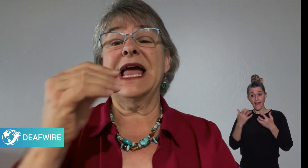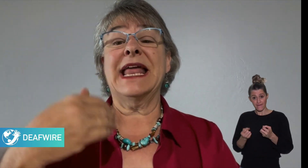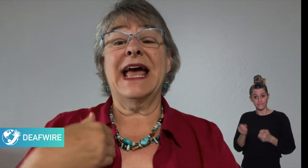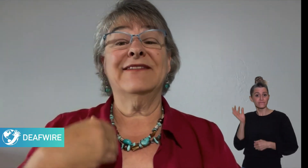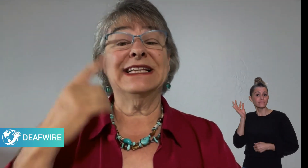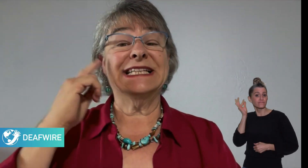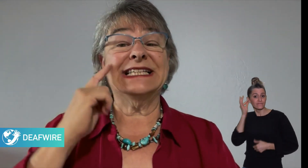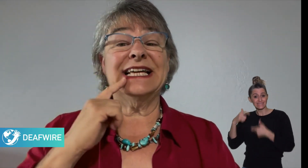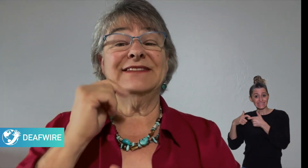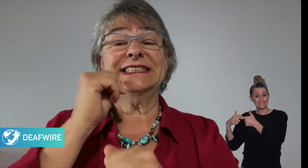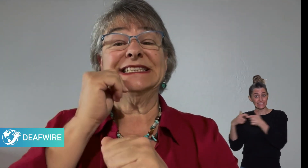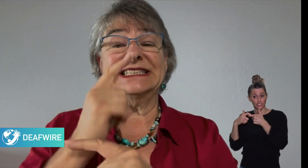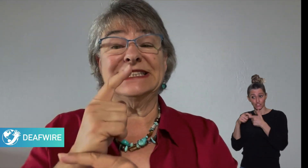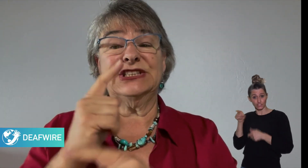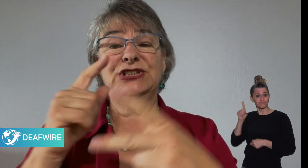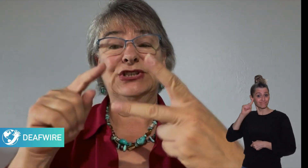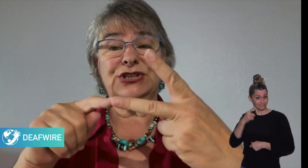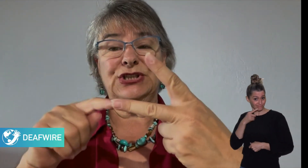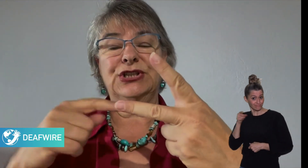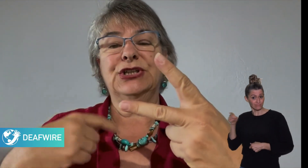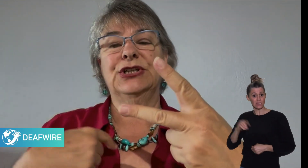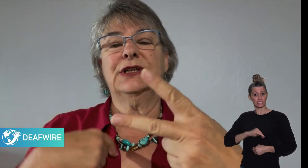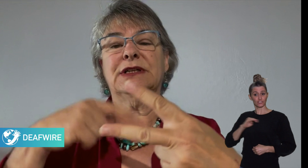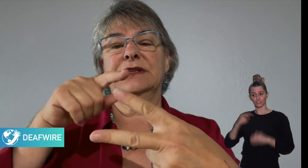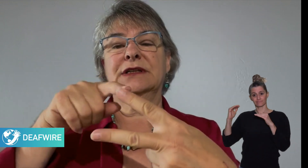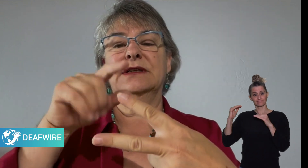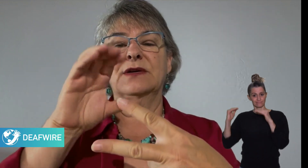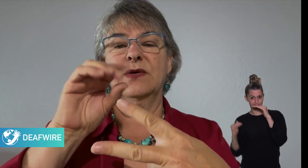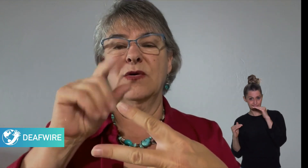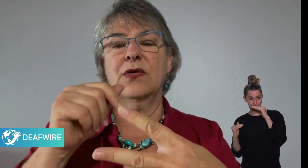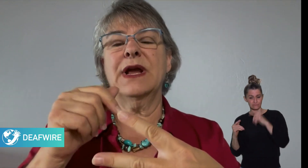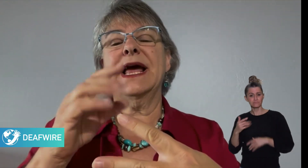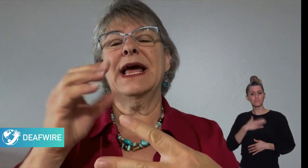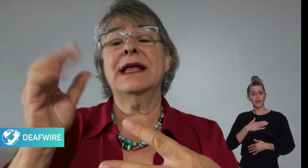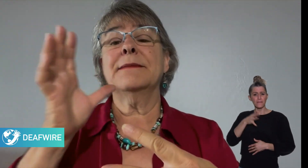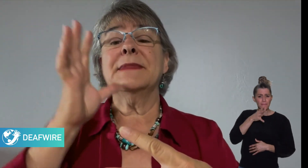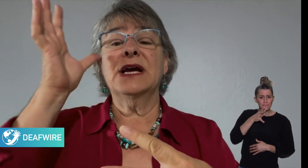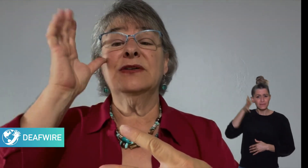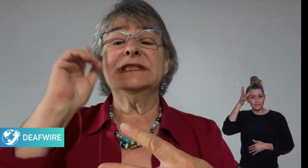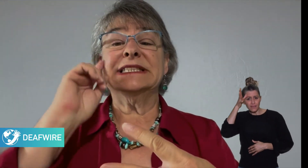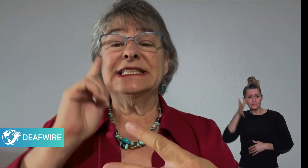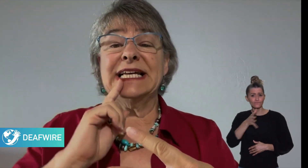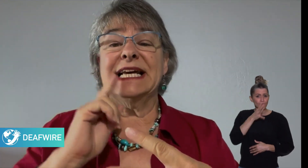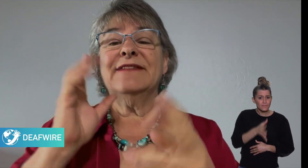I am a CODA and I have a Deaf sister who is younger than me.